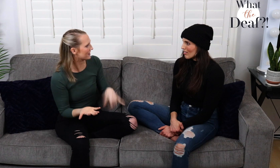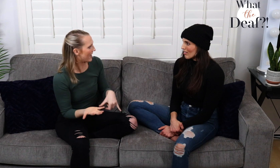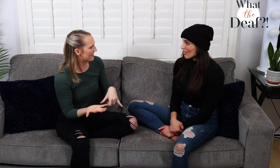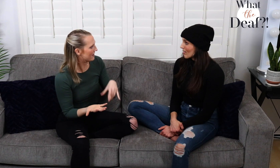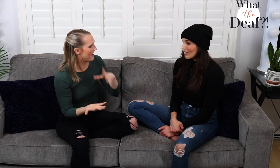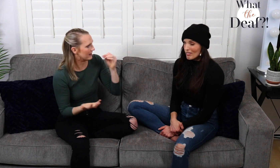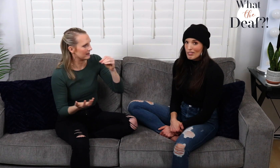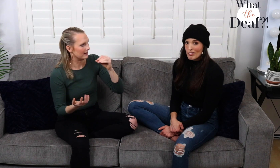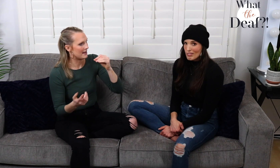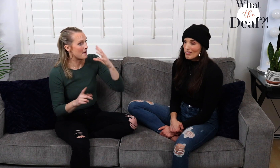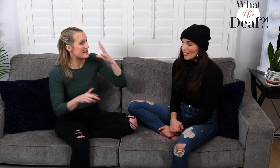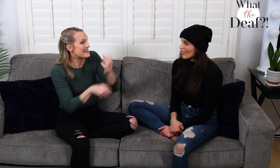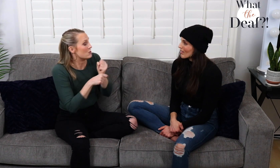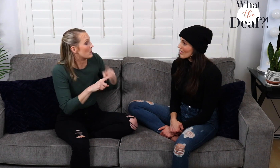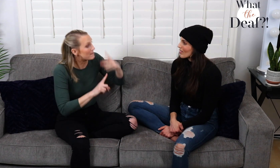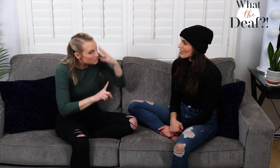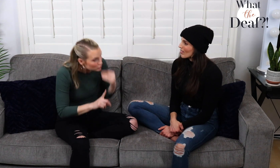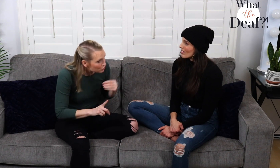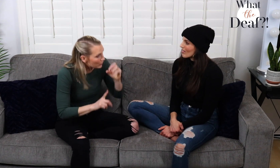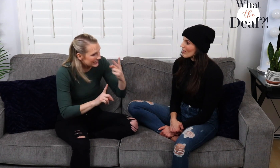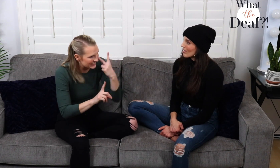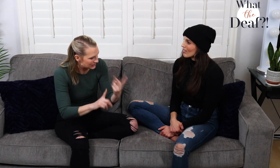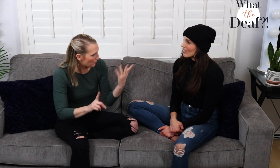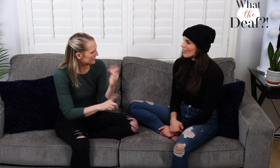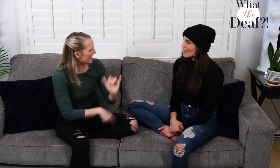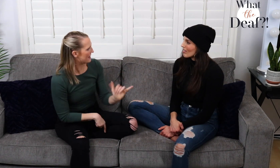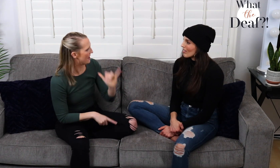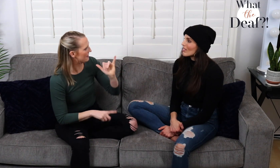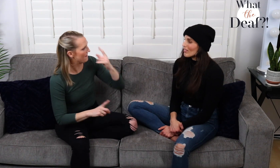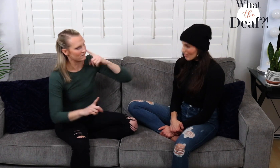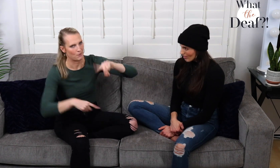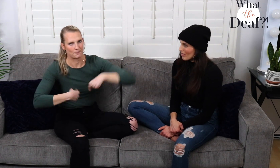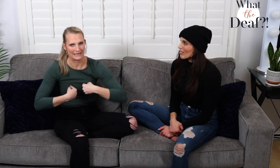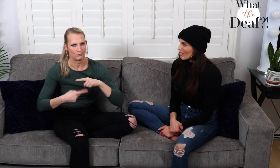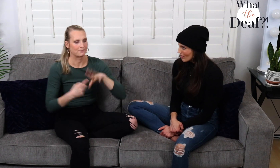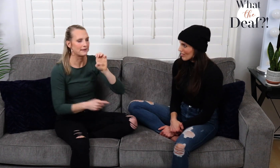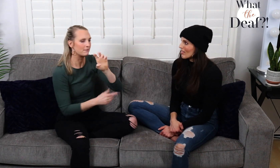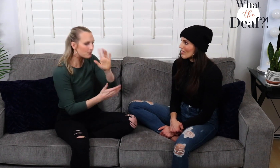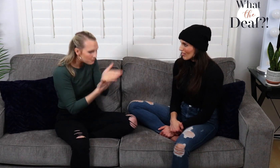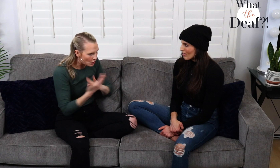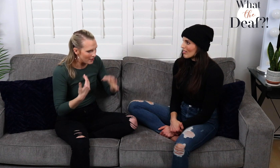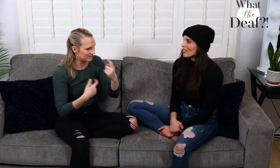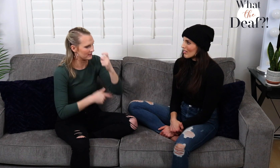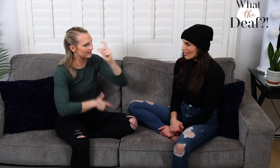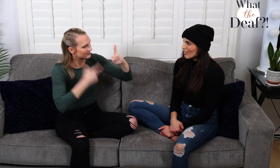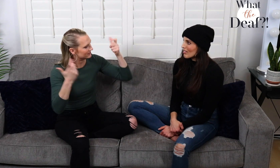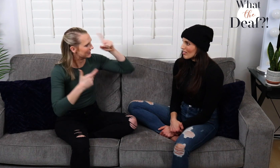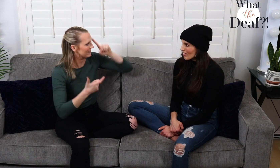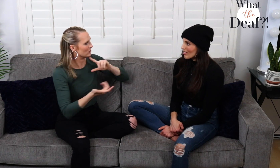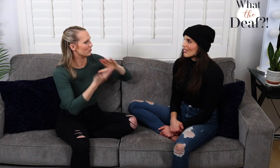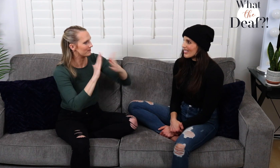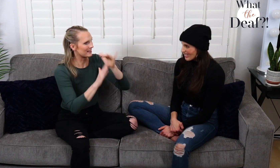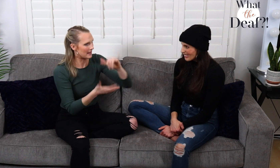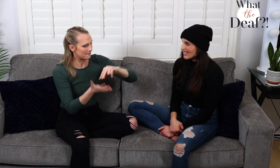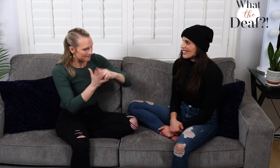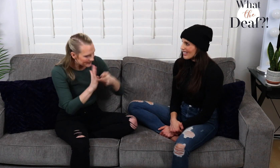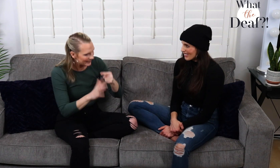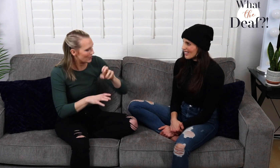members understand that and to have somebody really truly experience what it's like to be me being a part of a large Deaf Community just